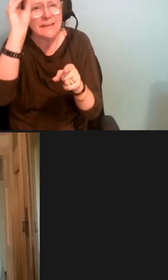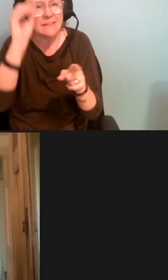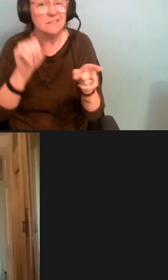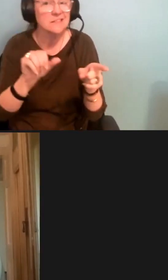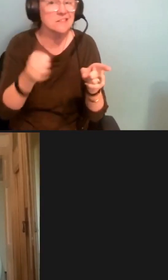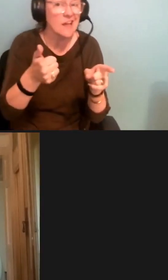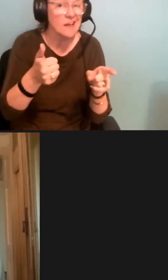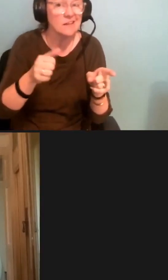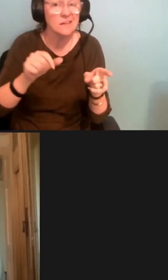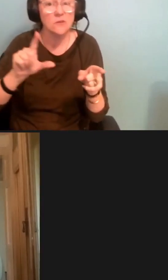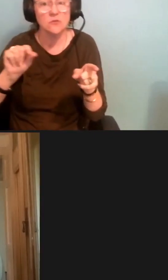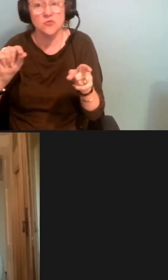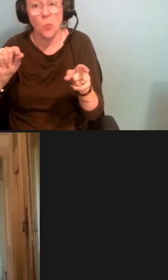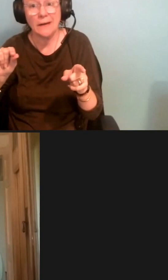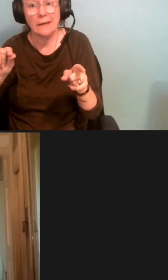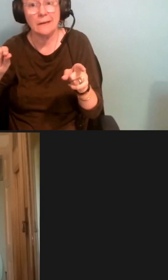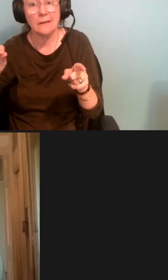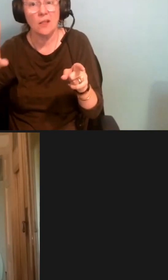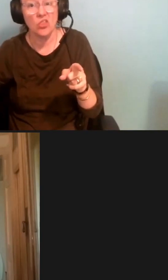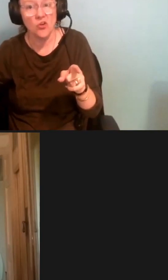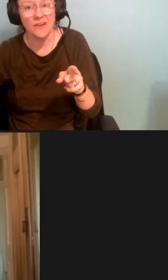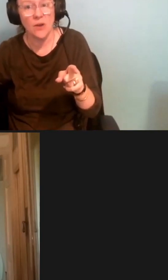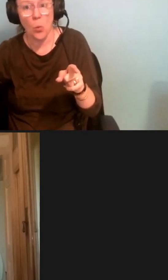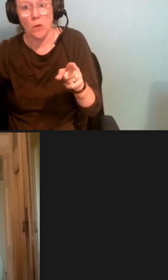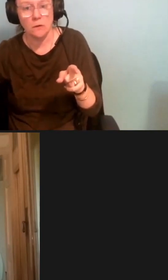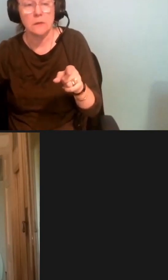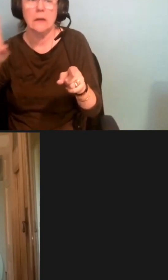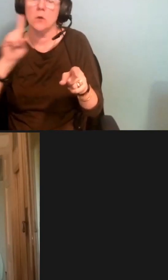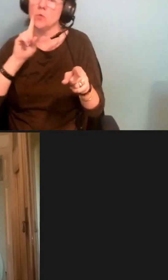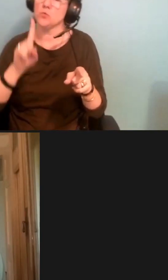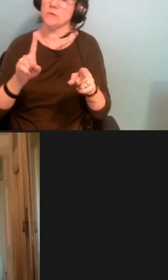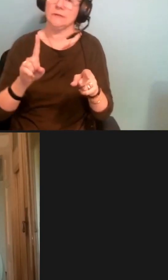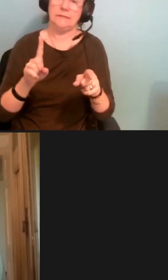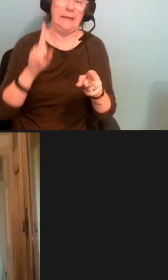need at least 10 um because averages are not very meaningful when you have six or